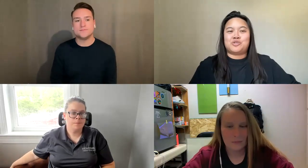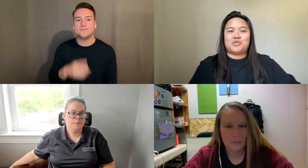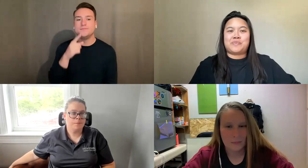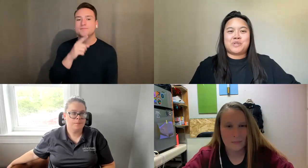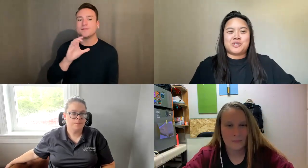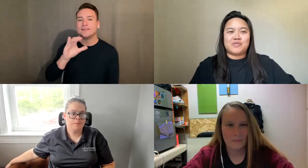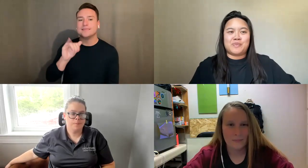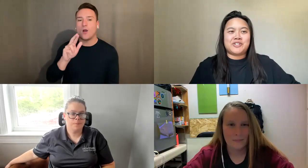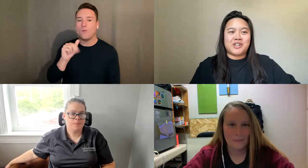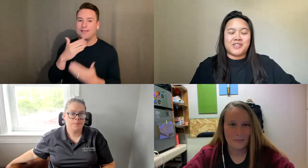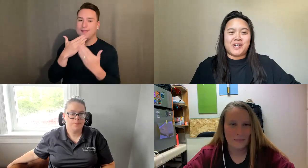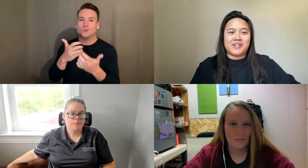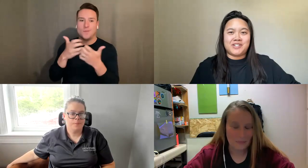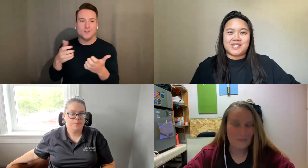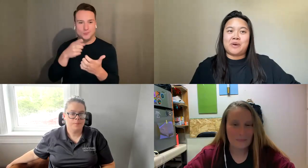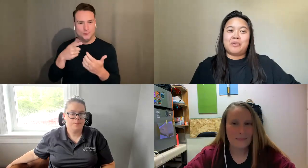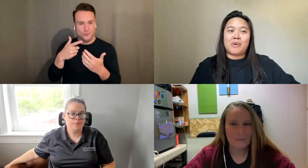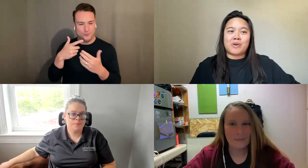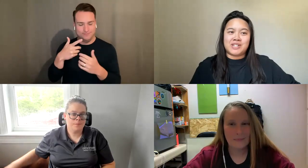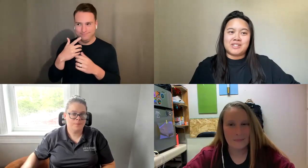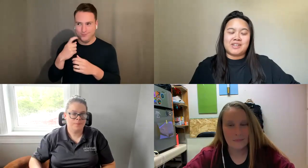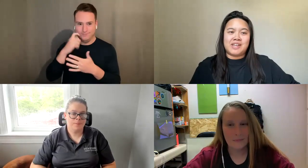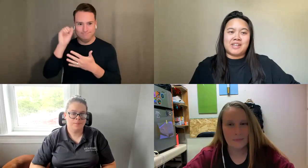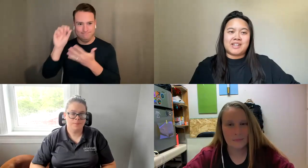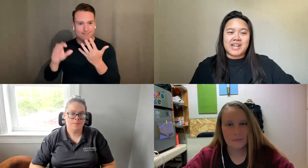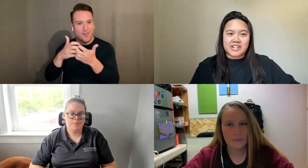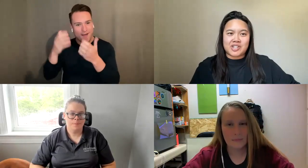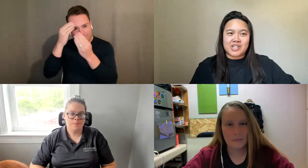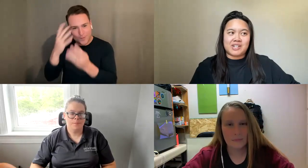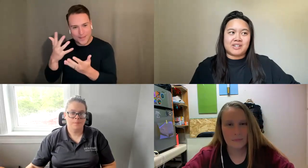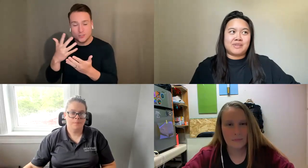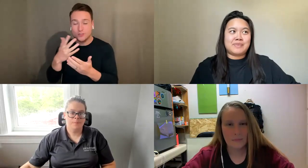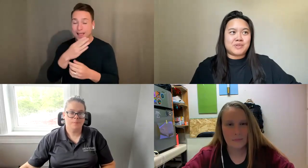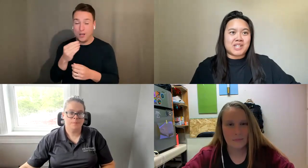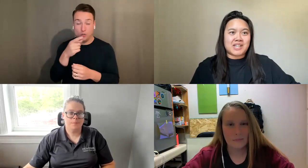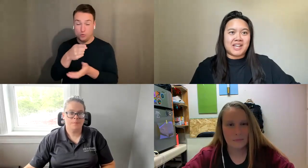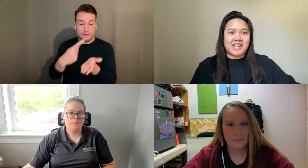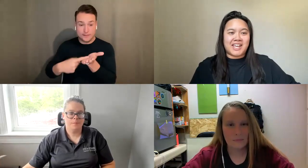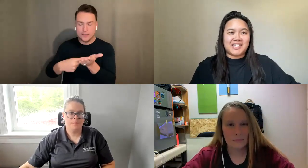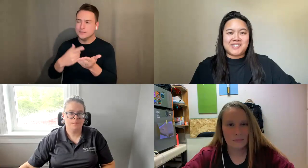You just dropped so much information on there and just how important connection, community,